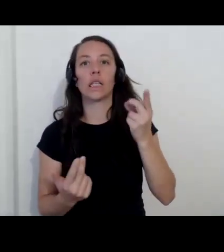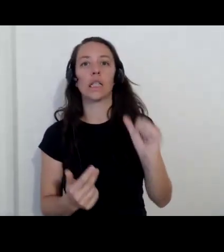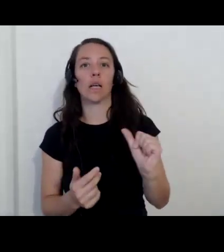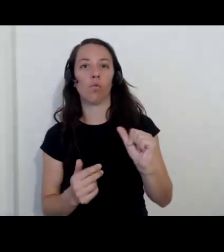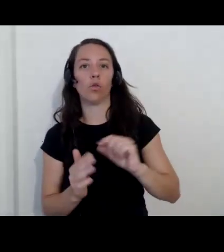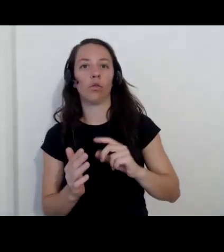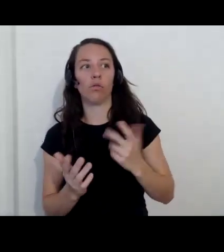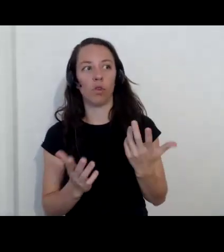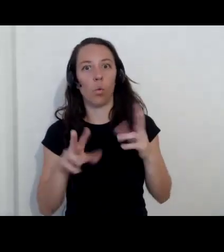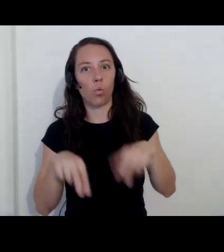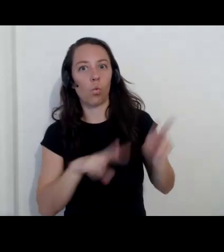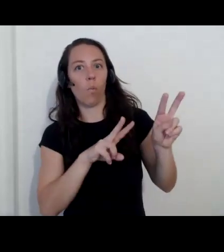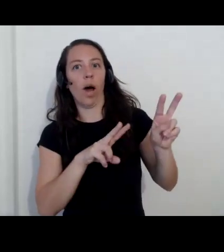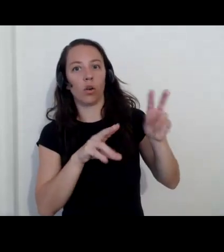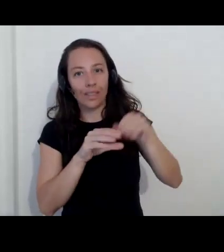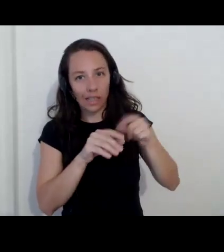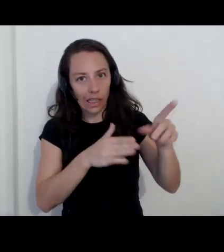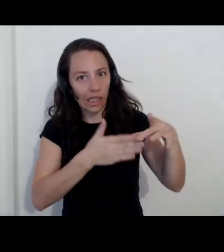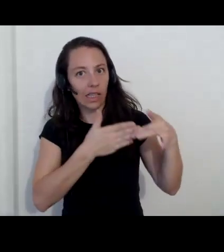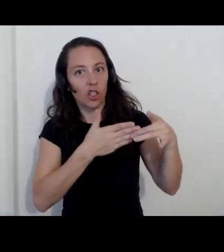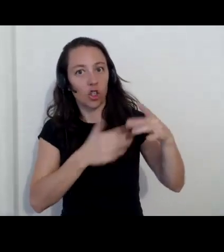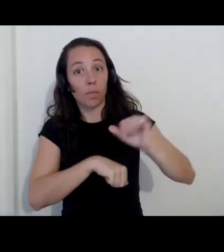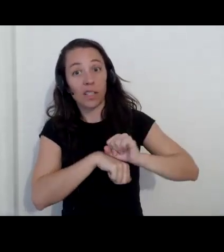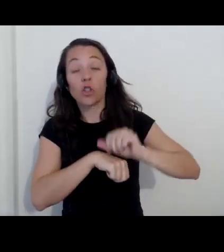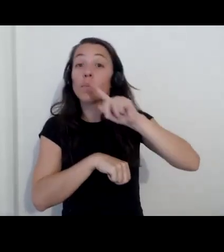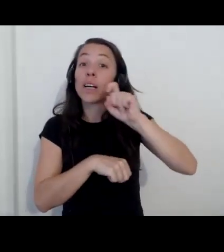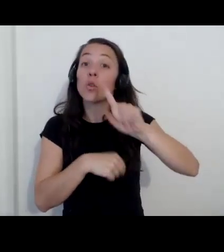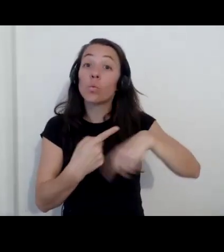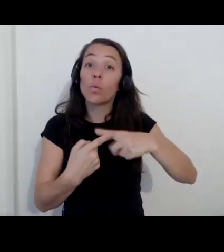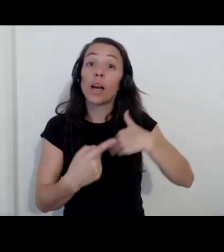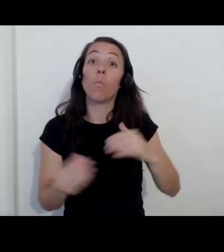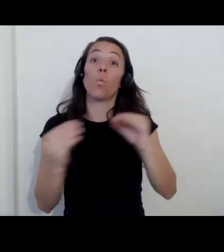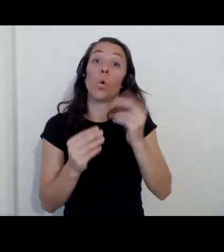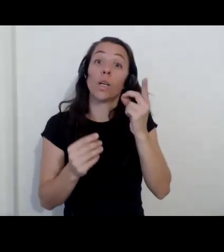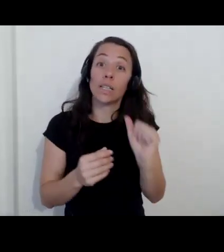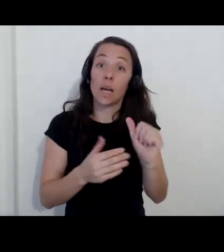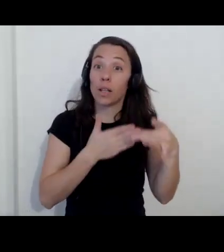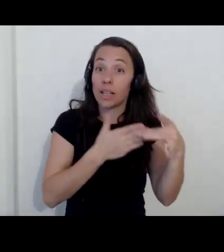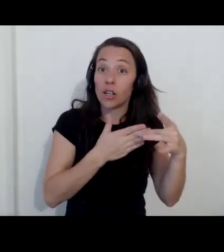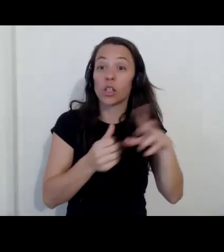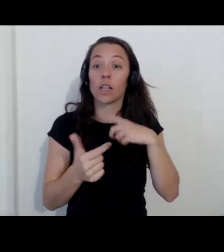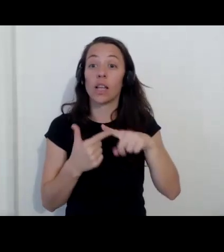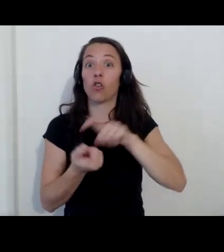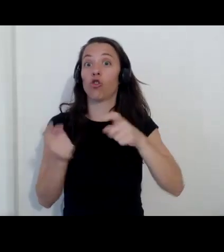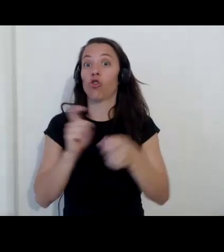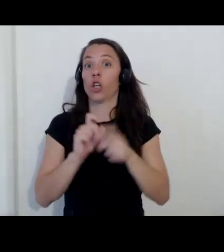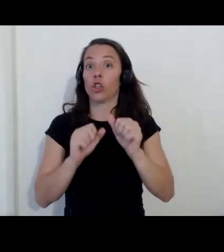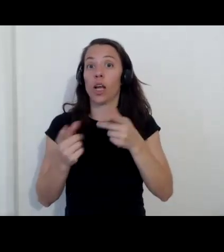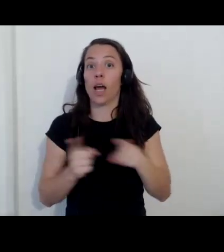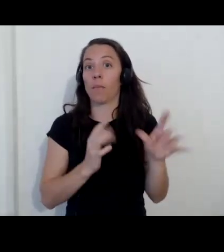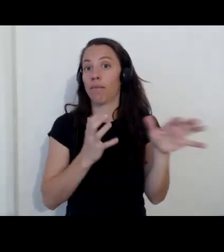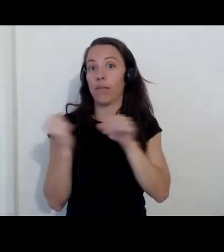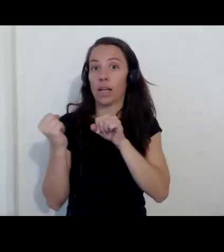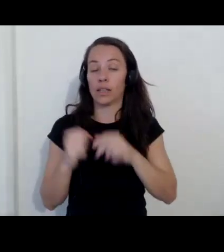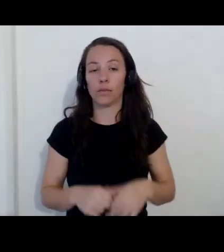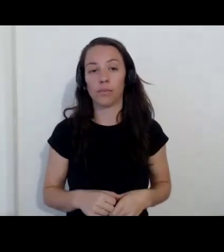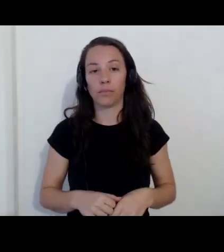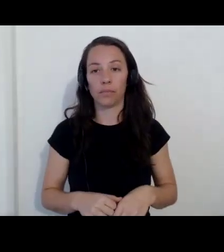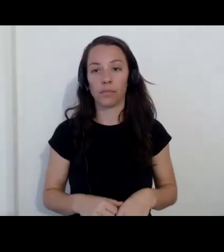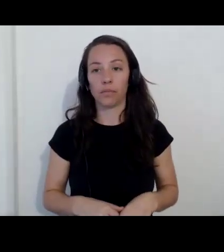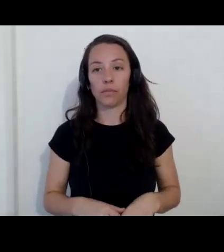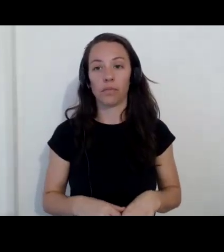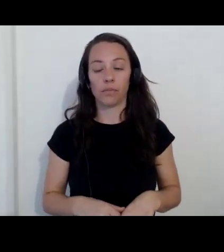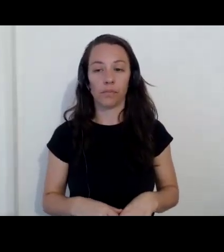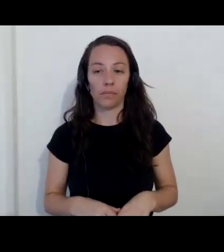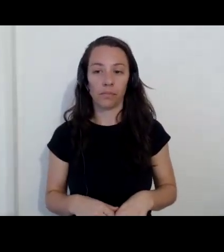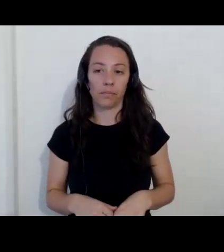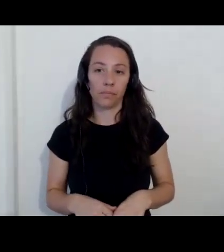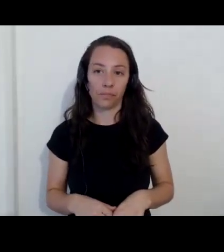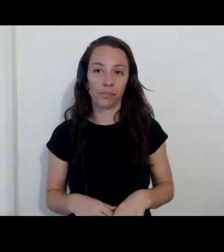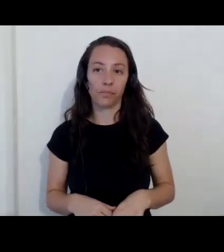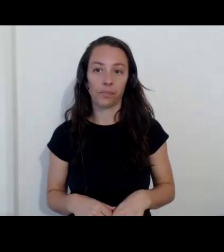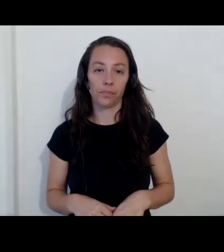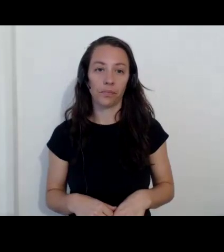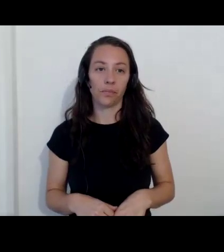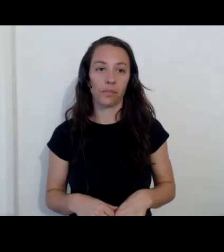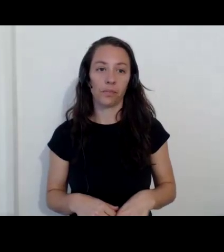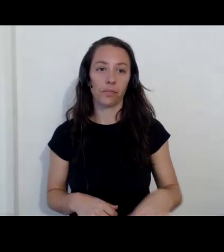Because as I think we all know, when we have more Disabled leaders, change can happen much, much quicker.